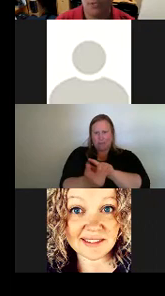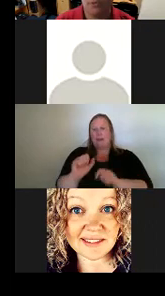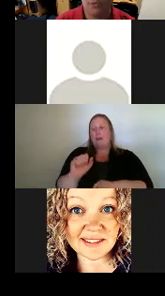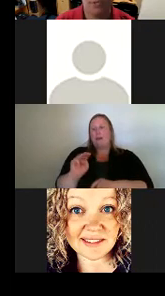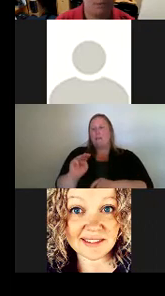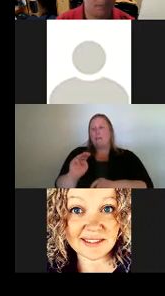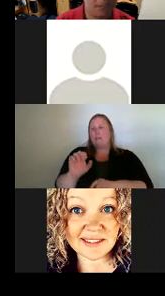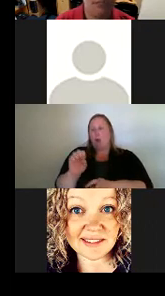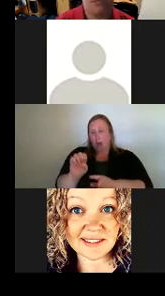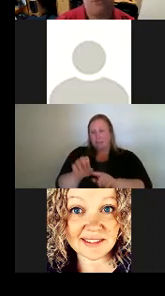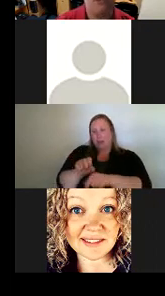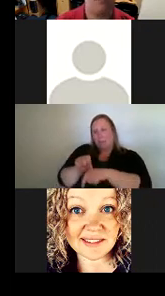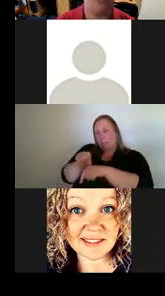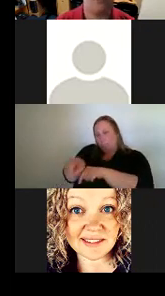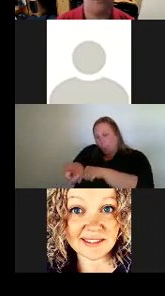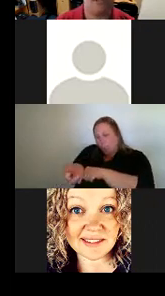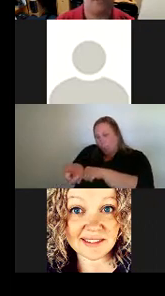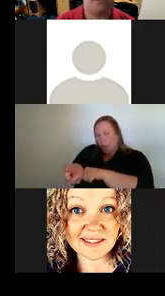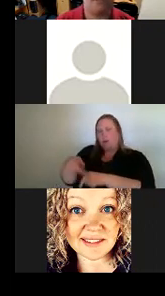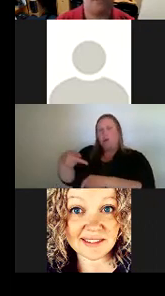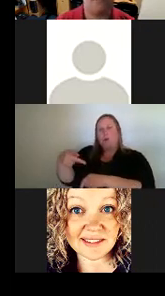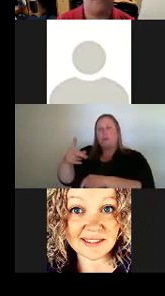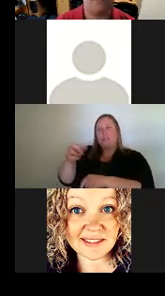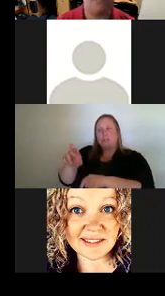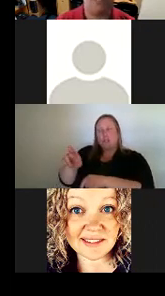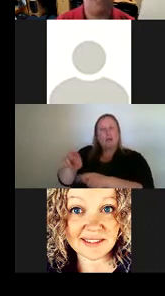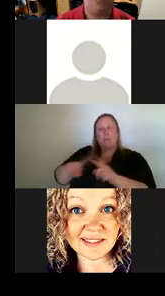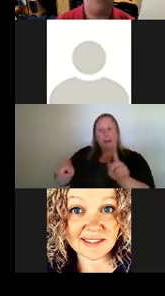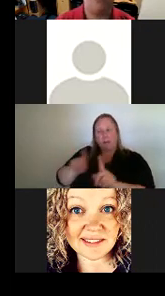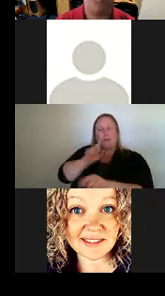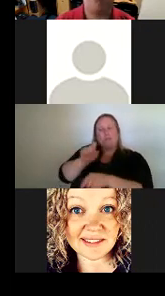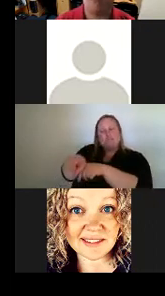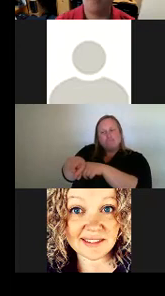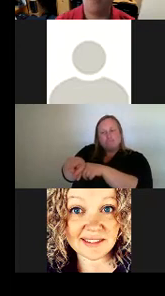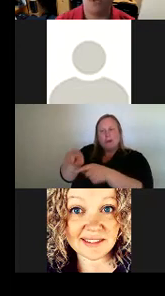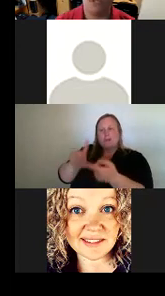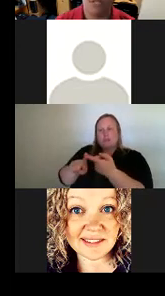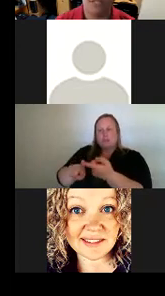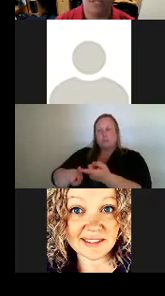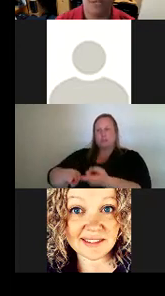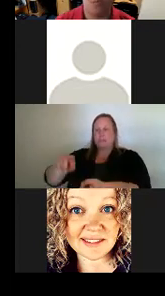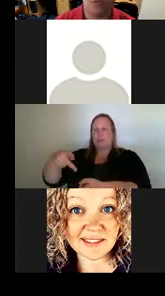TO A PRINTER, BUT IT SENDS IT TO THE EMBOSSER INSTEAD. THEN WE HAVE REFRESHABLE BRAILLE DISPLAYS AND KEYBOARDS.